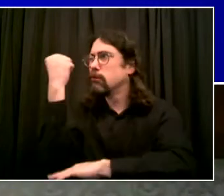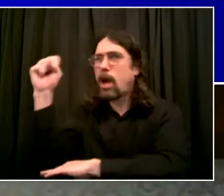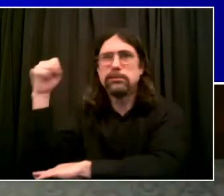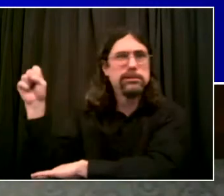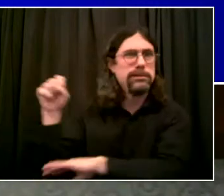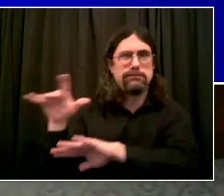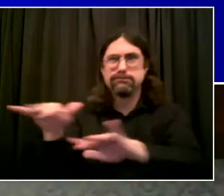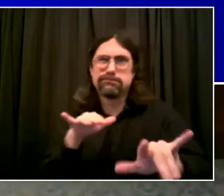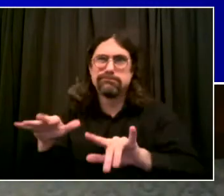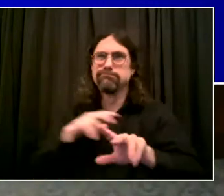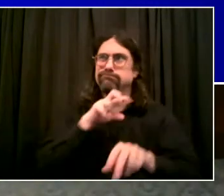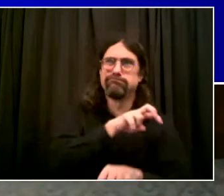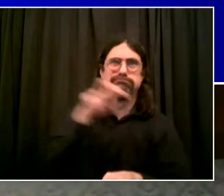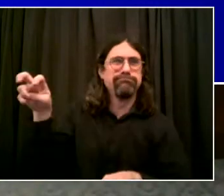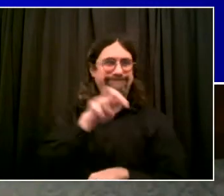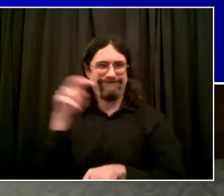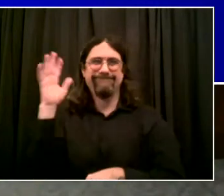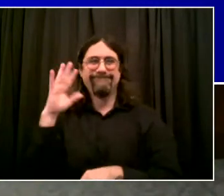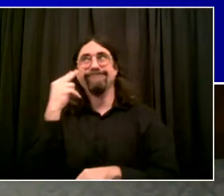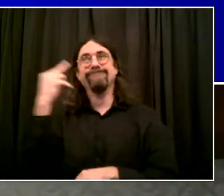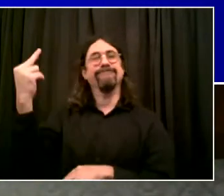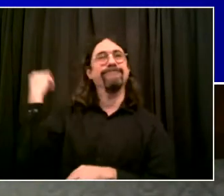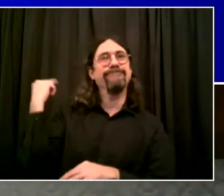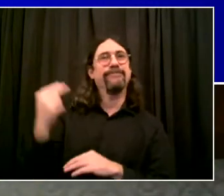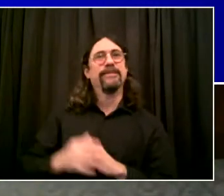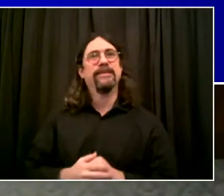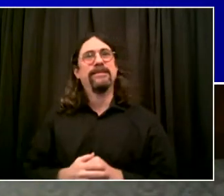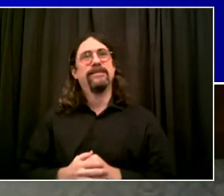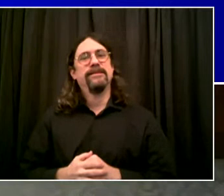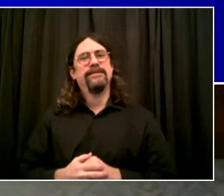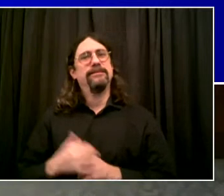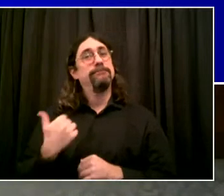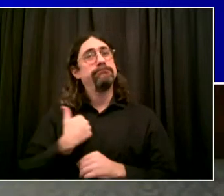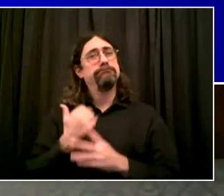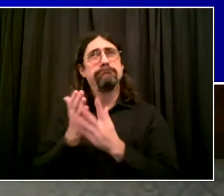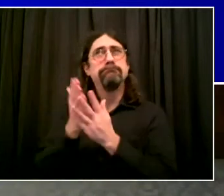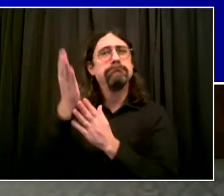ABOUT POLICING,